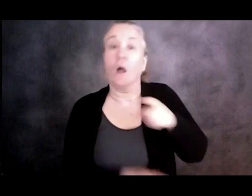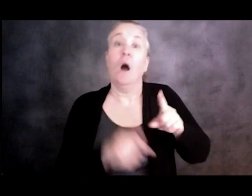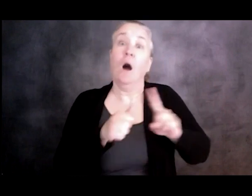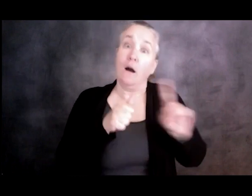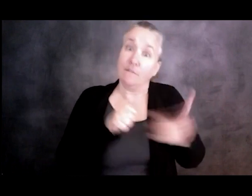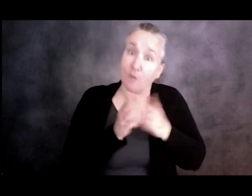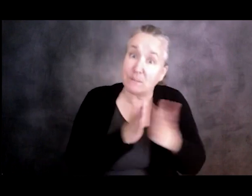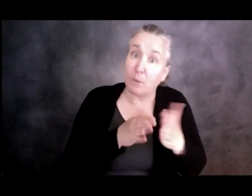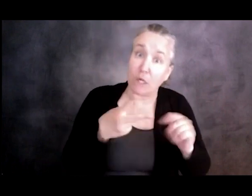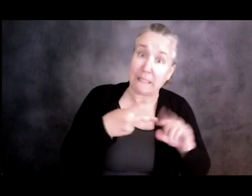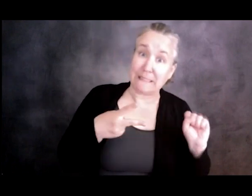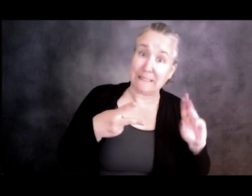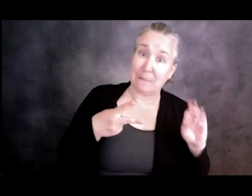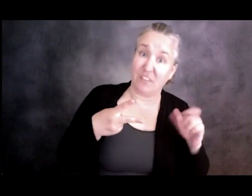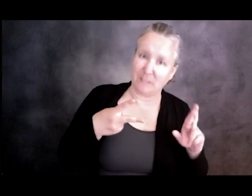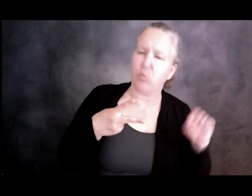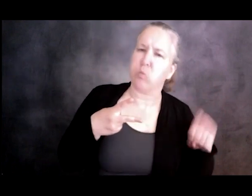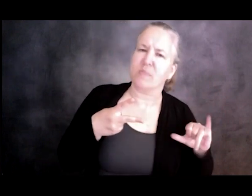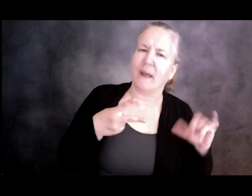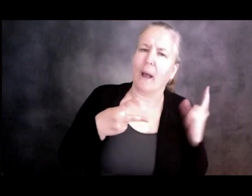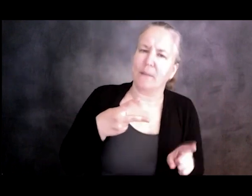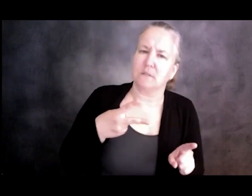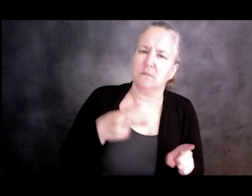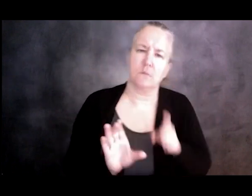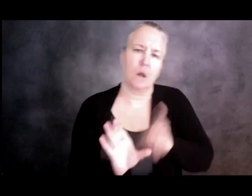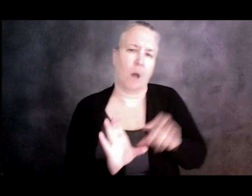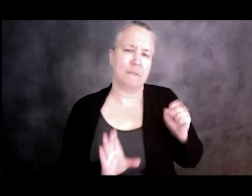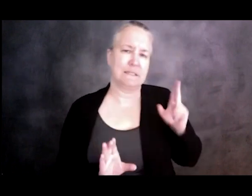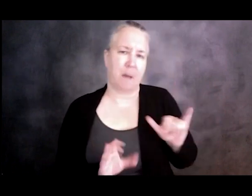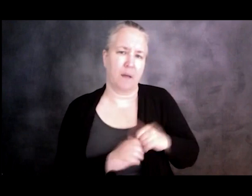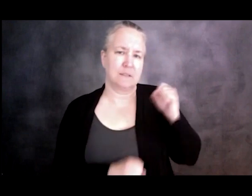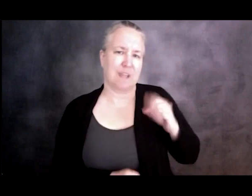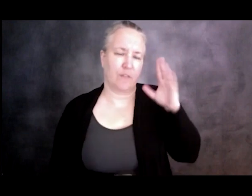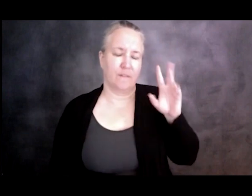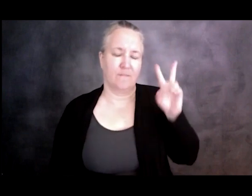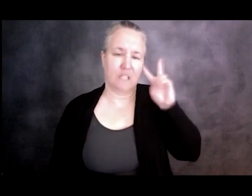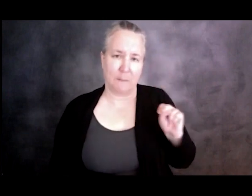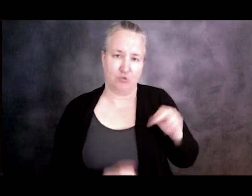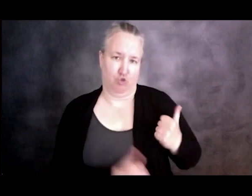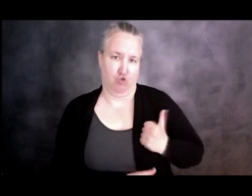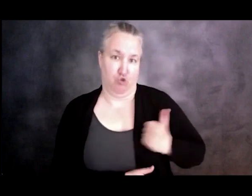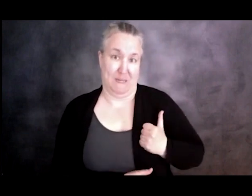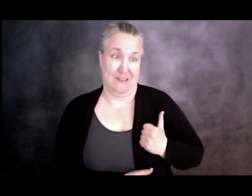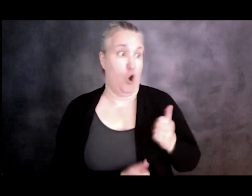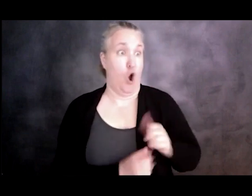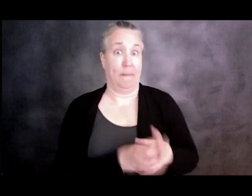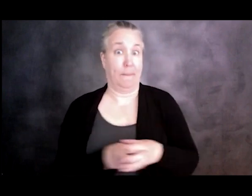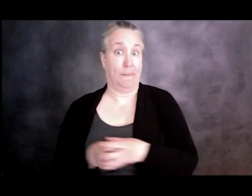And so the sympathizer is a communist spy in the South Vietnamese Army, and he flees with the remnants of that army in 1975 to the United States,